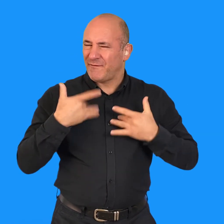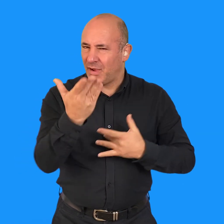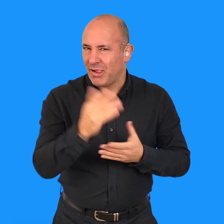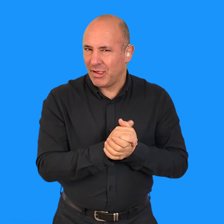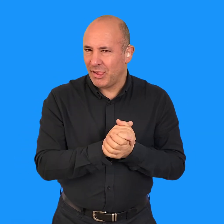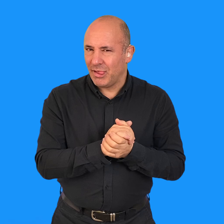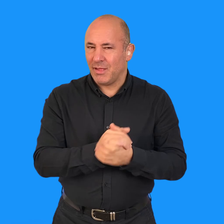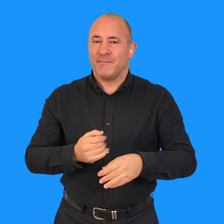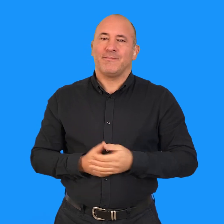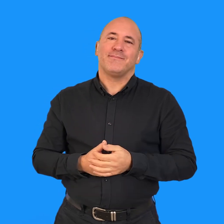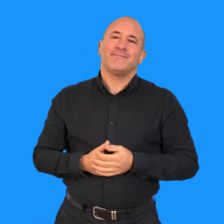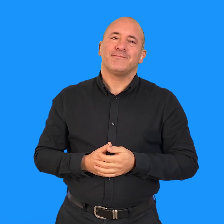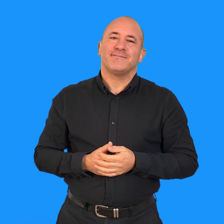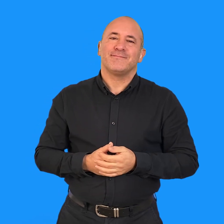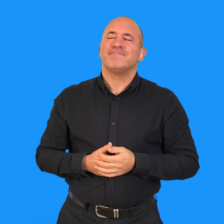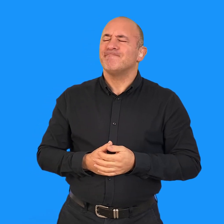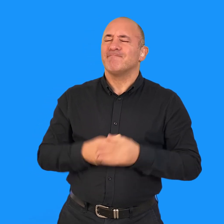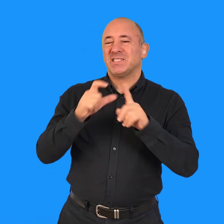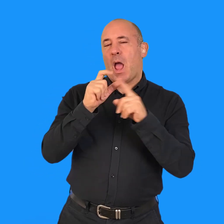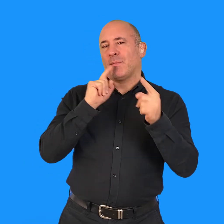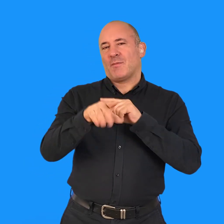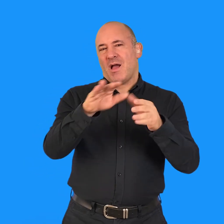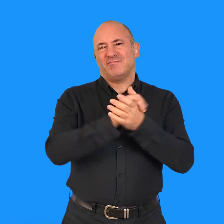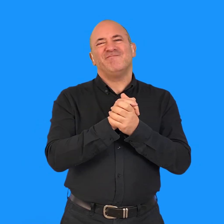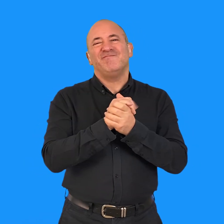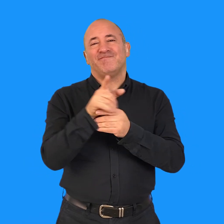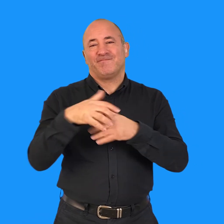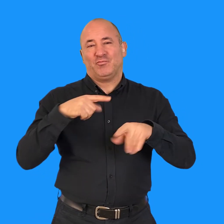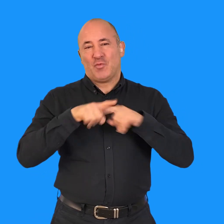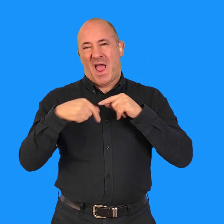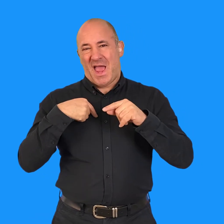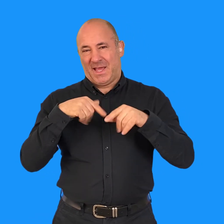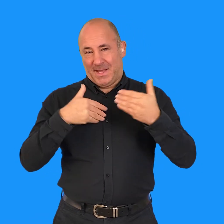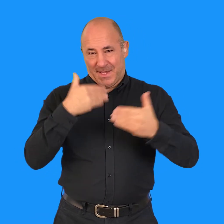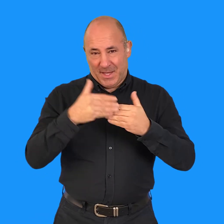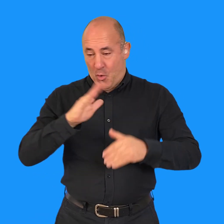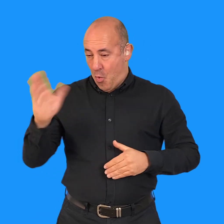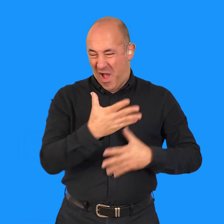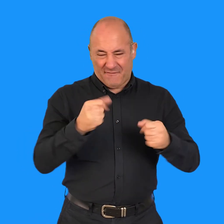How do you feel about this? I understand the ambition of trying to get